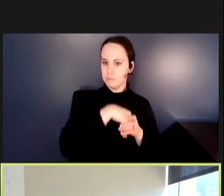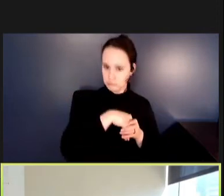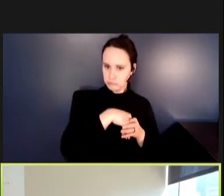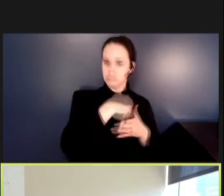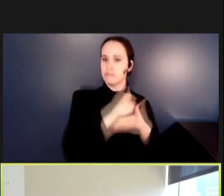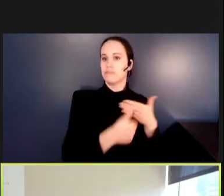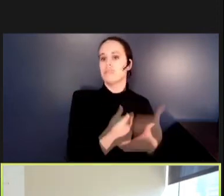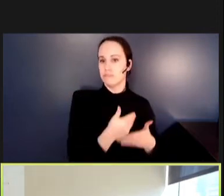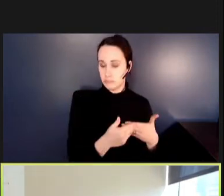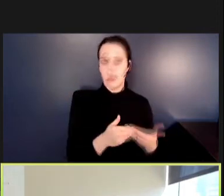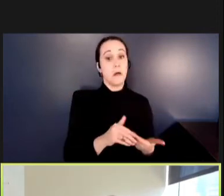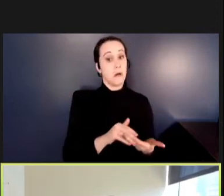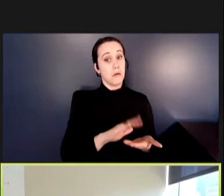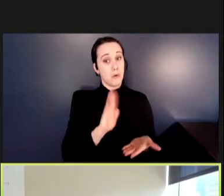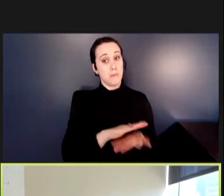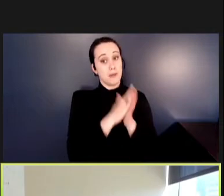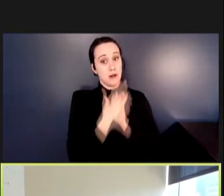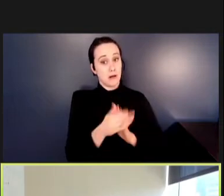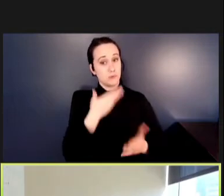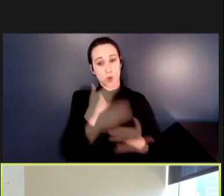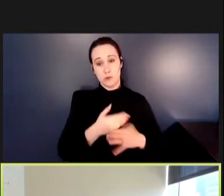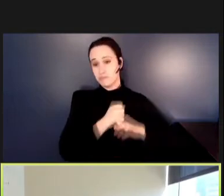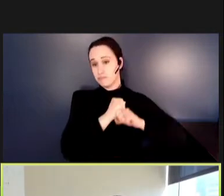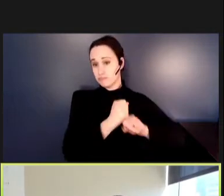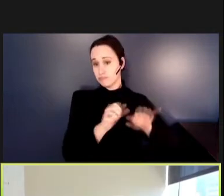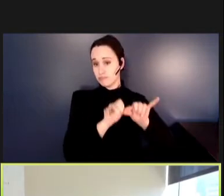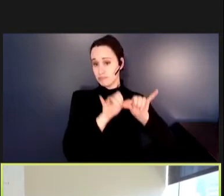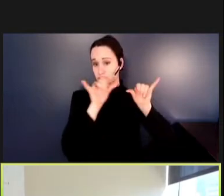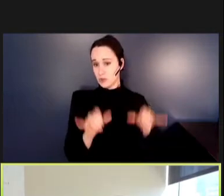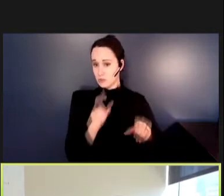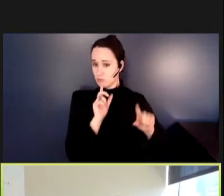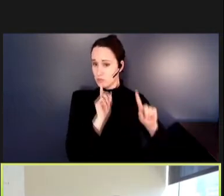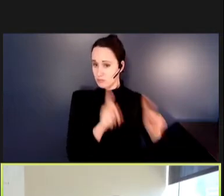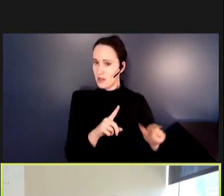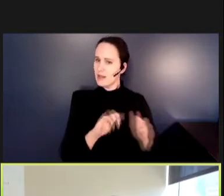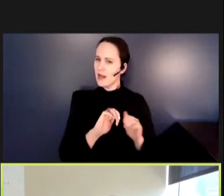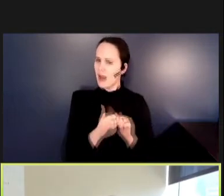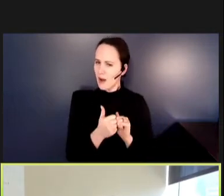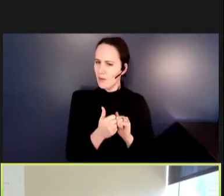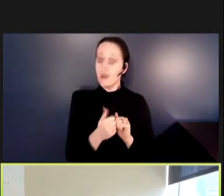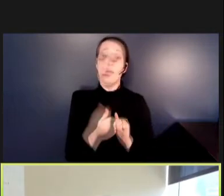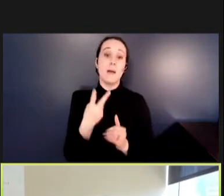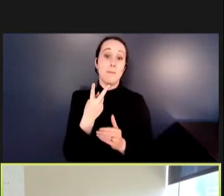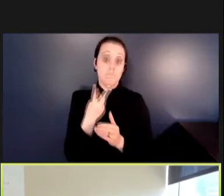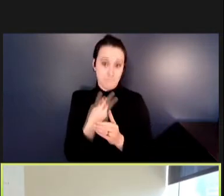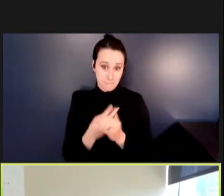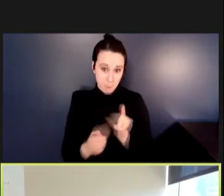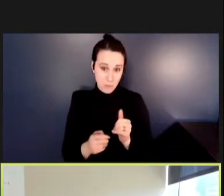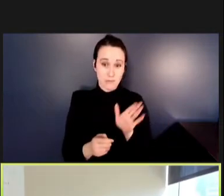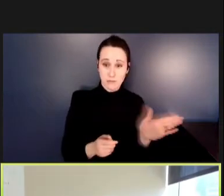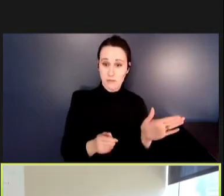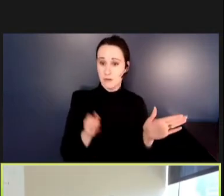immune response by activating both arms of adaptive immunity. By targeting these very